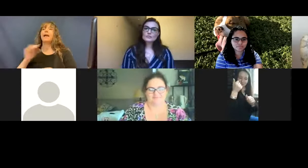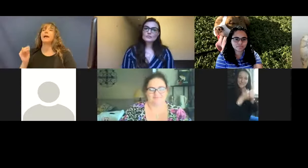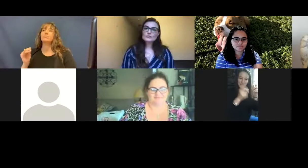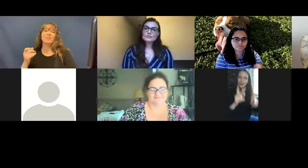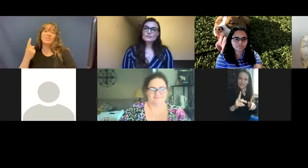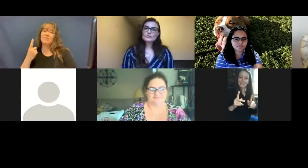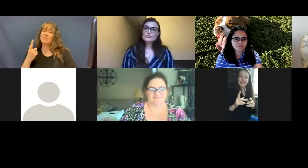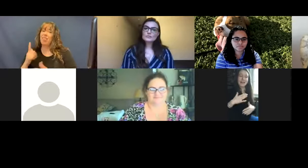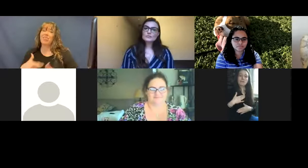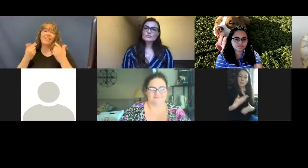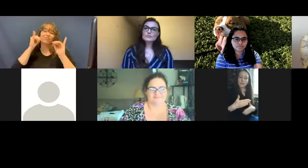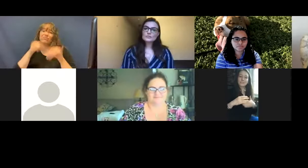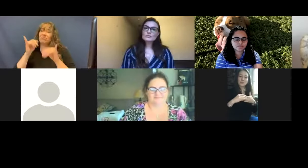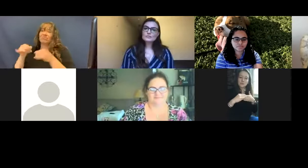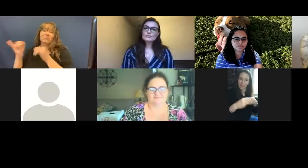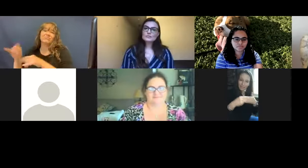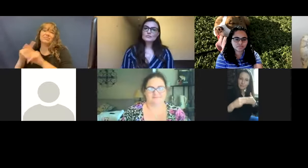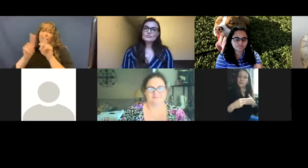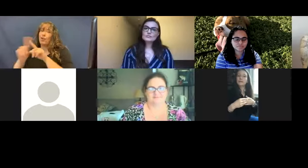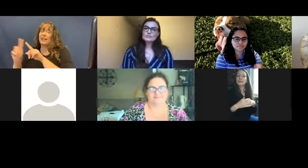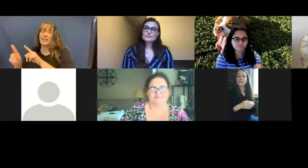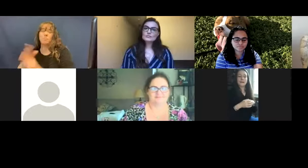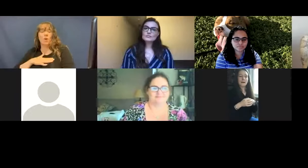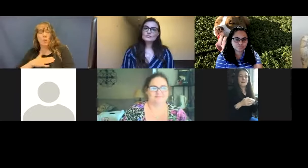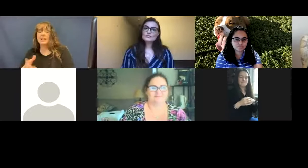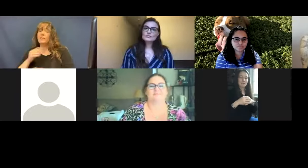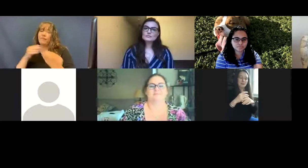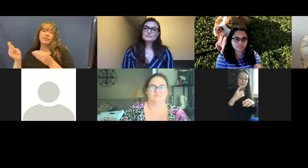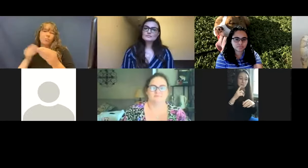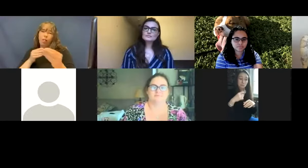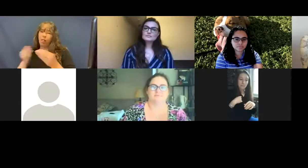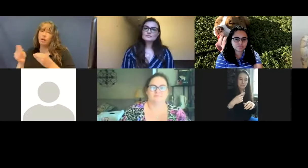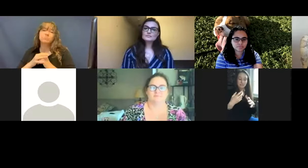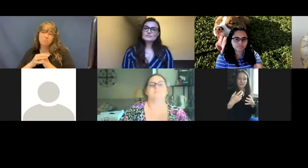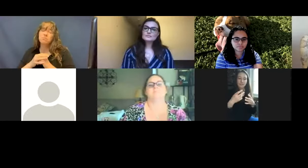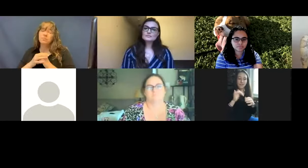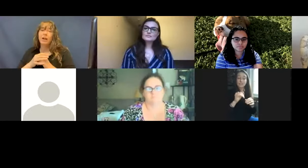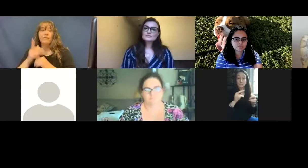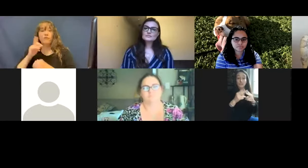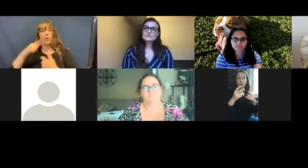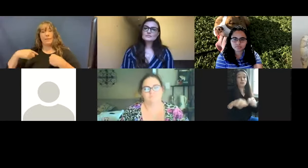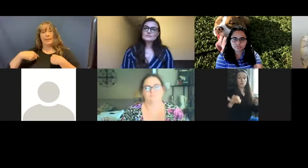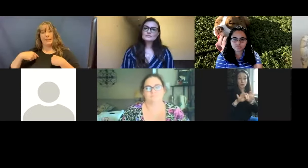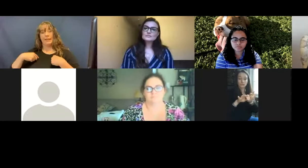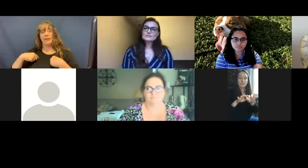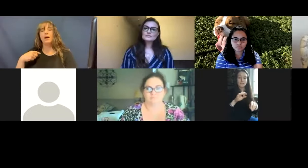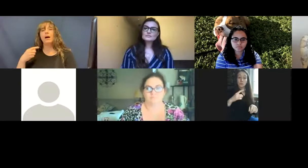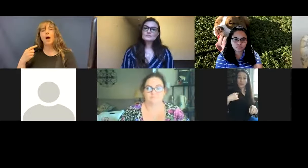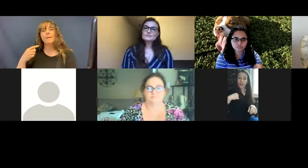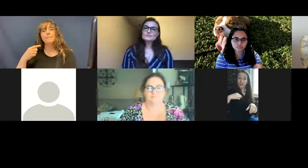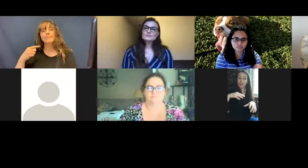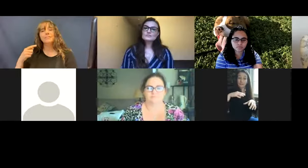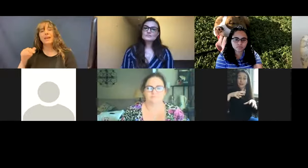each person and be willing to be flexible. For me, that's very important. When I got